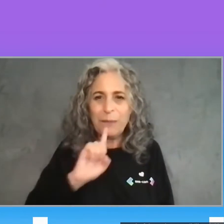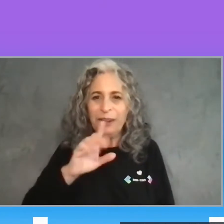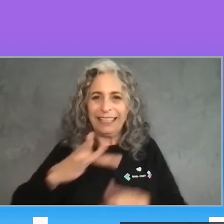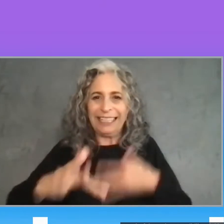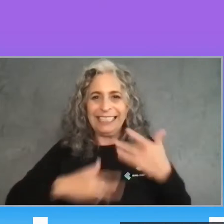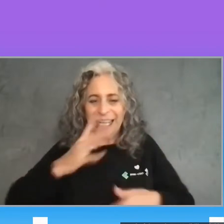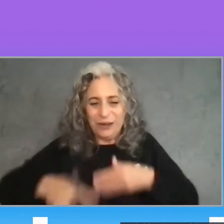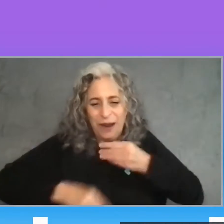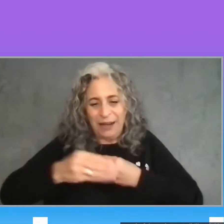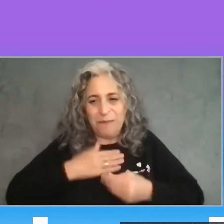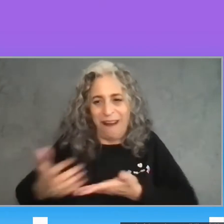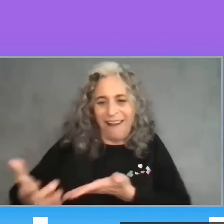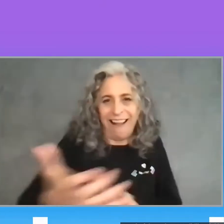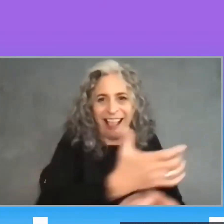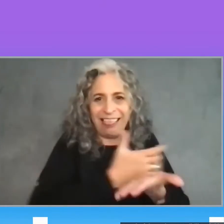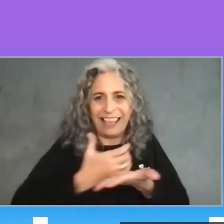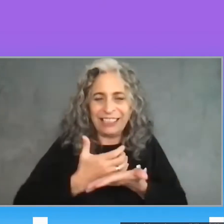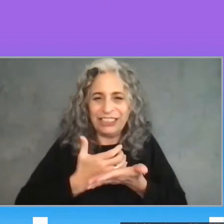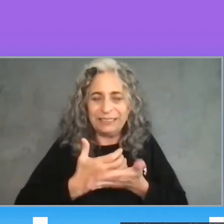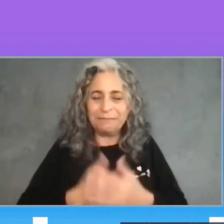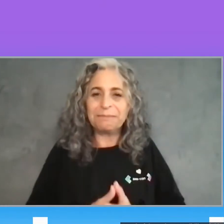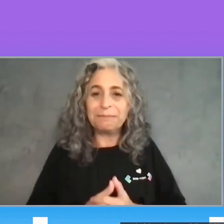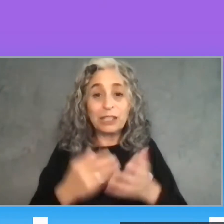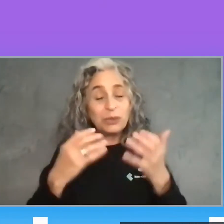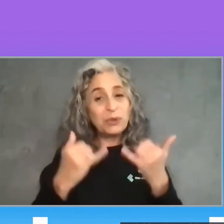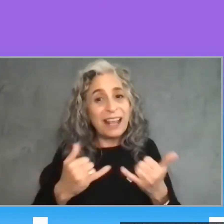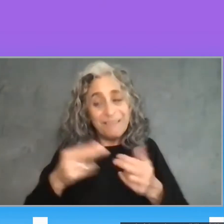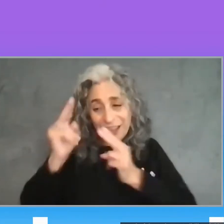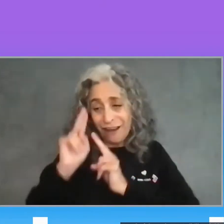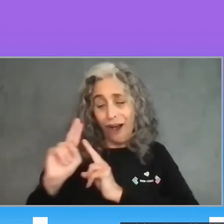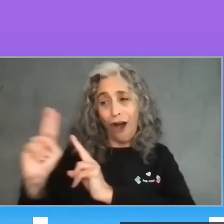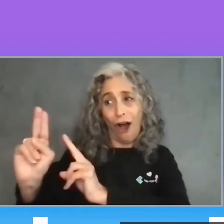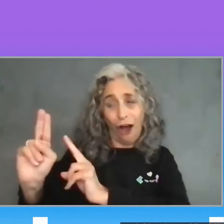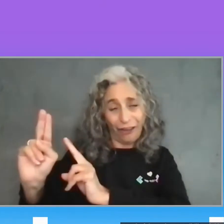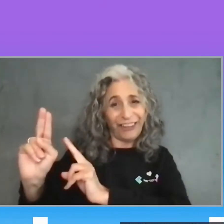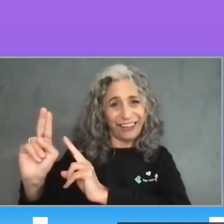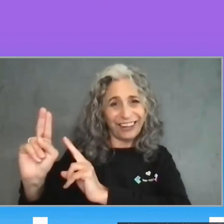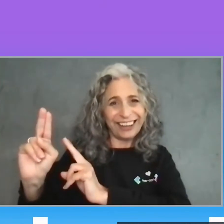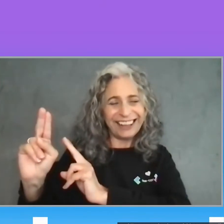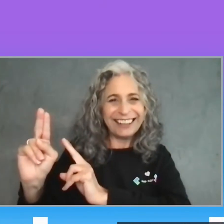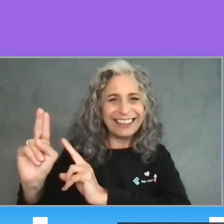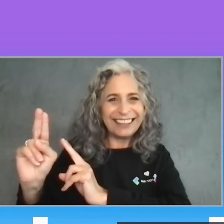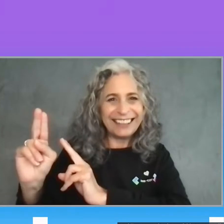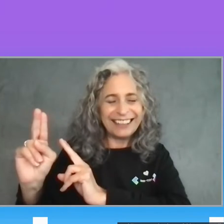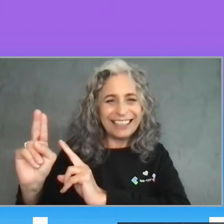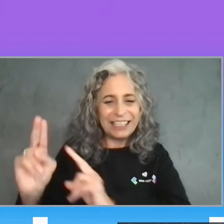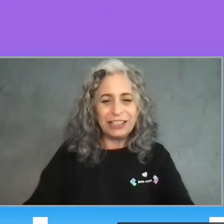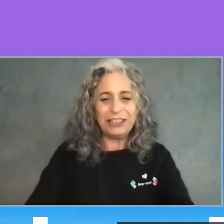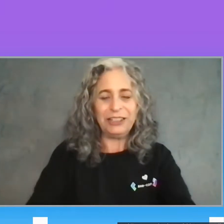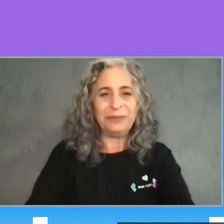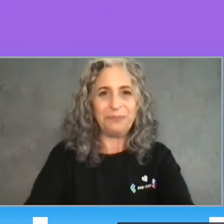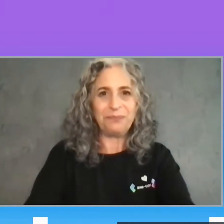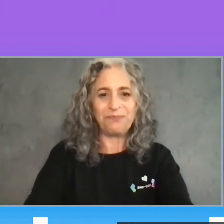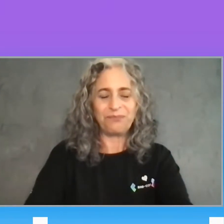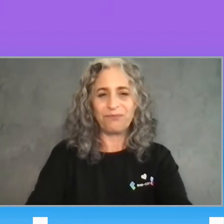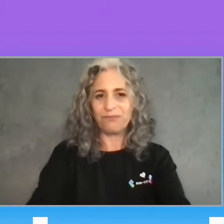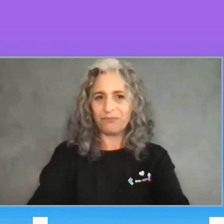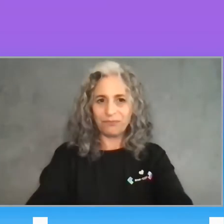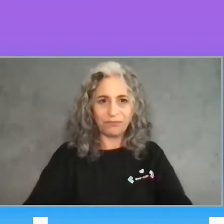add it to my collection. Today I have the great honor to